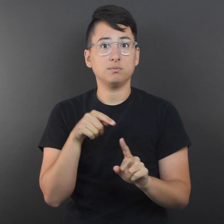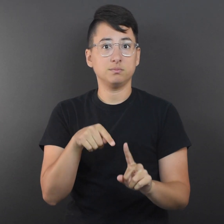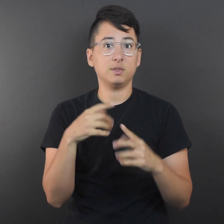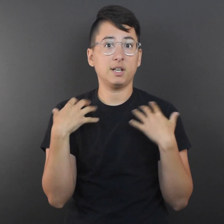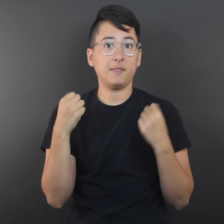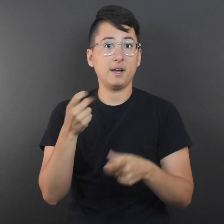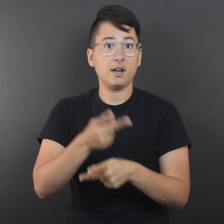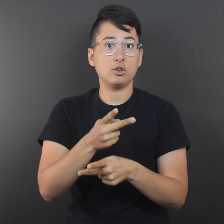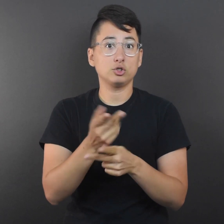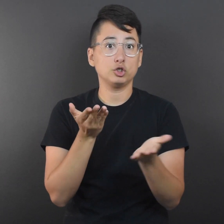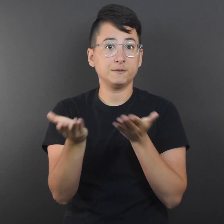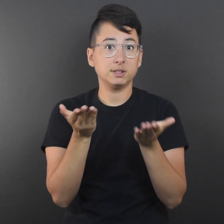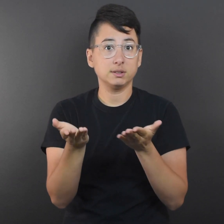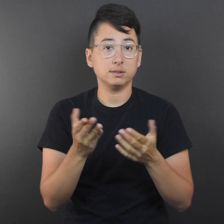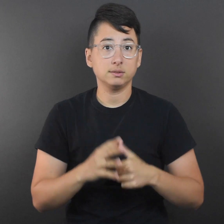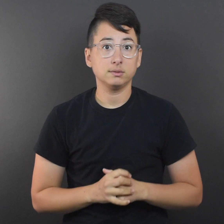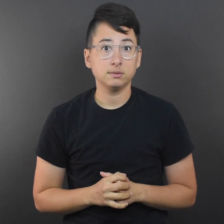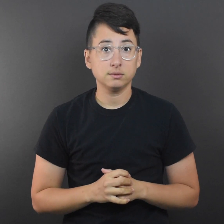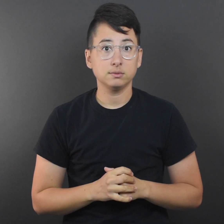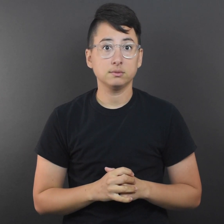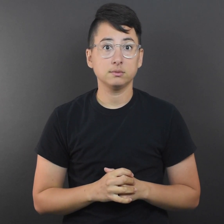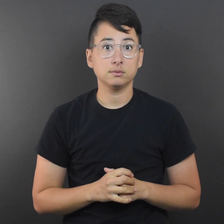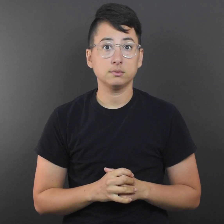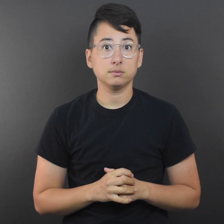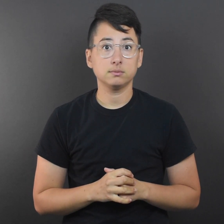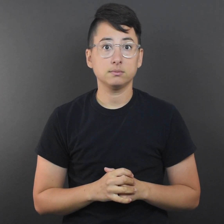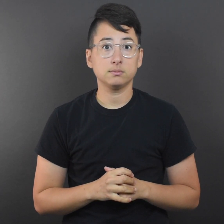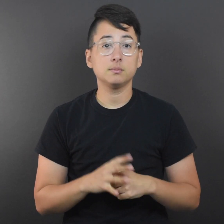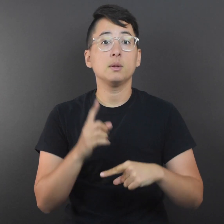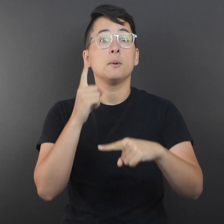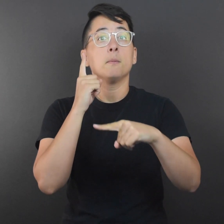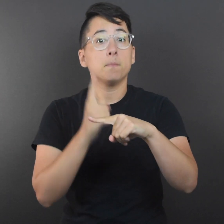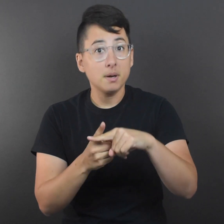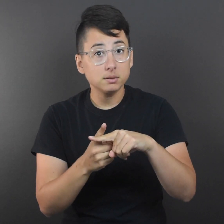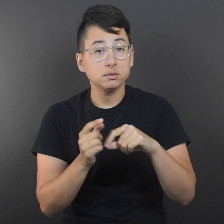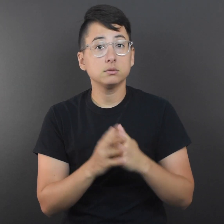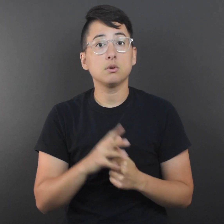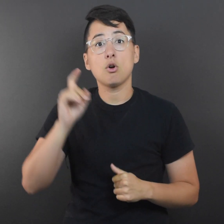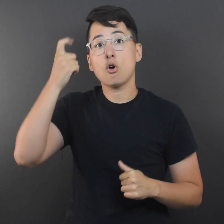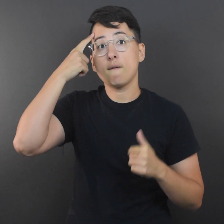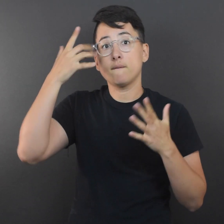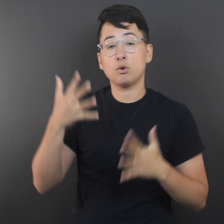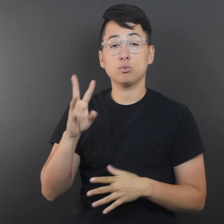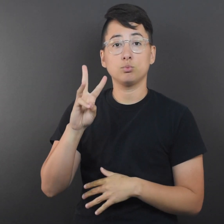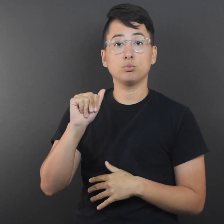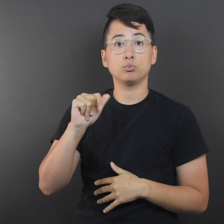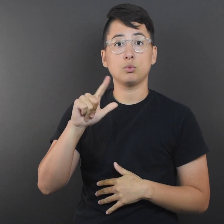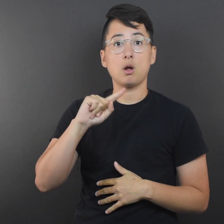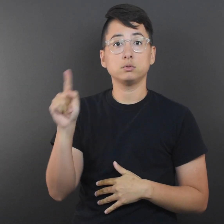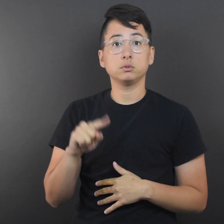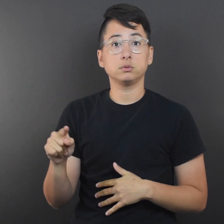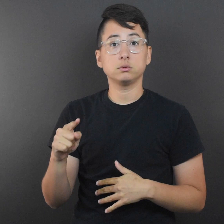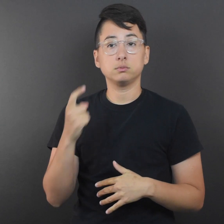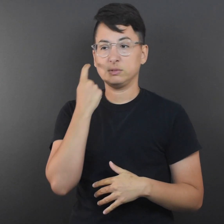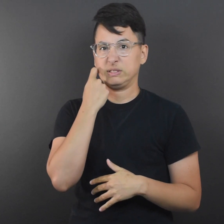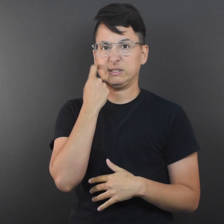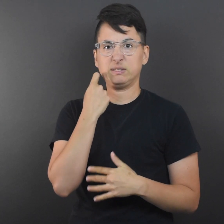Additionally, Governor Walz recently issued Executive Order 22-16 to protect